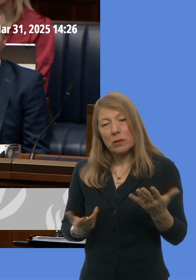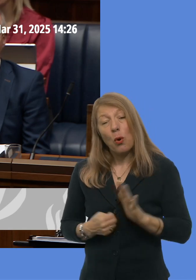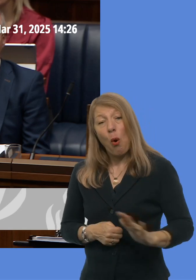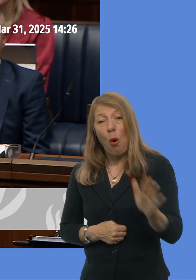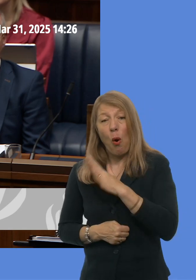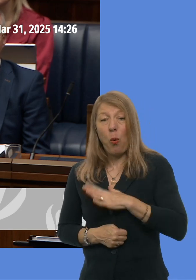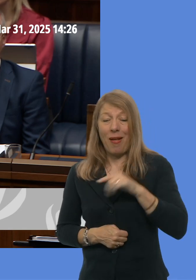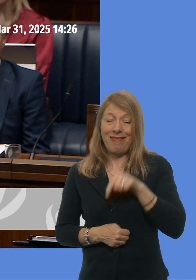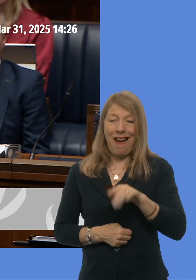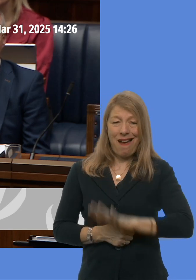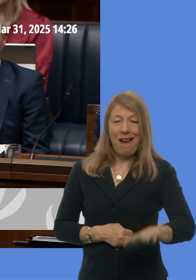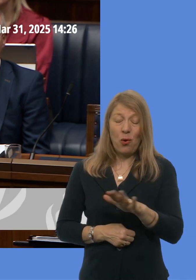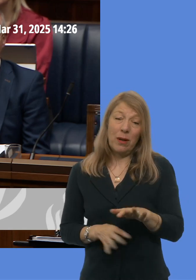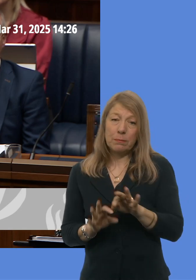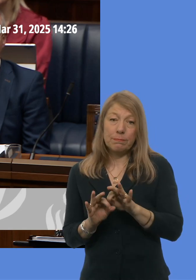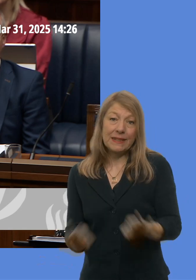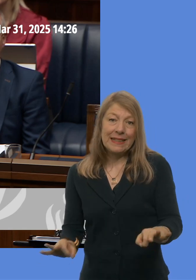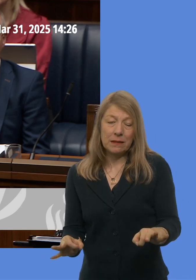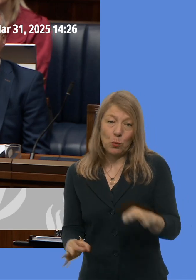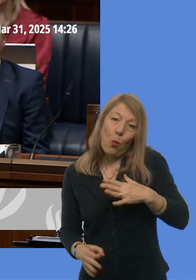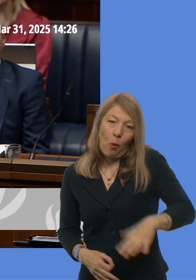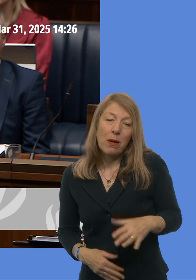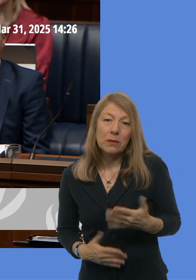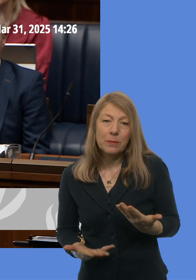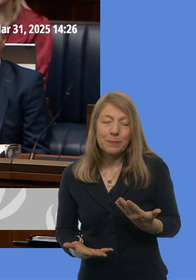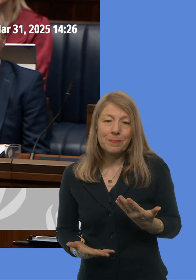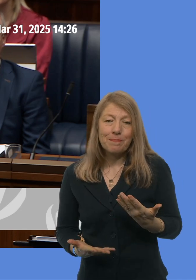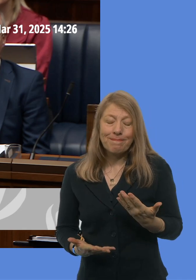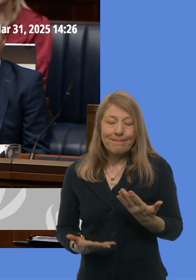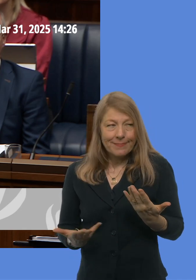I am sure that we would want to extend our support to those who are trying